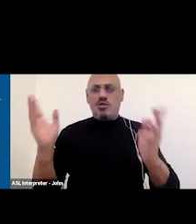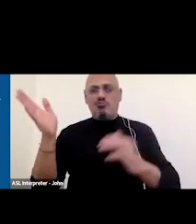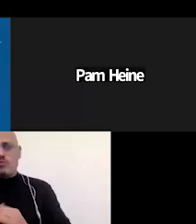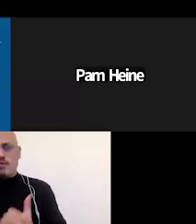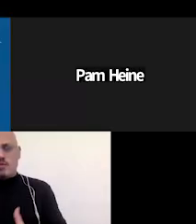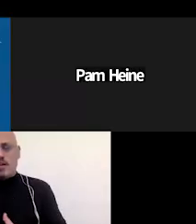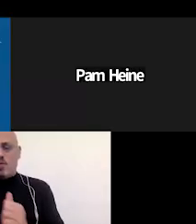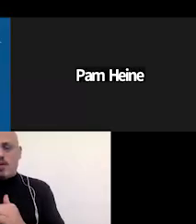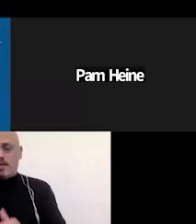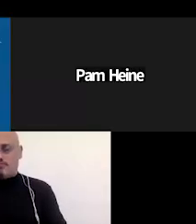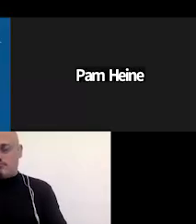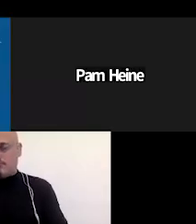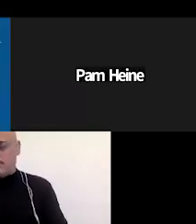And with that, I'll turn it back to Pam.